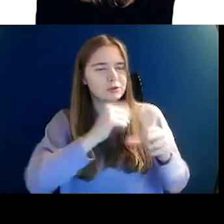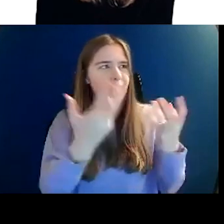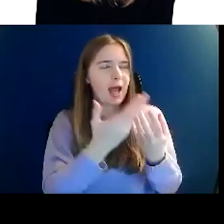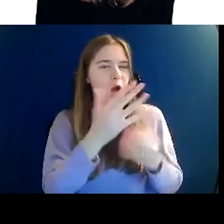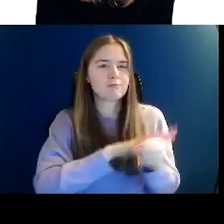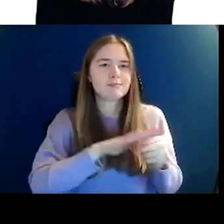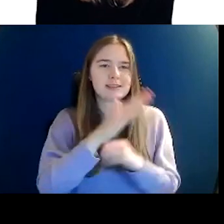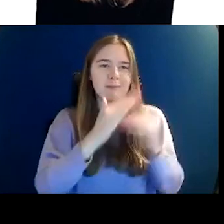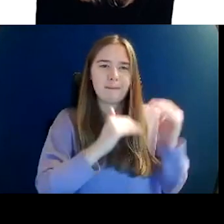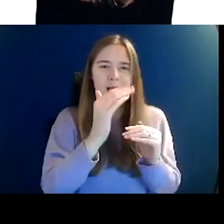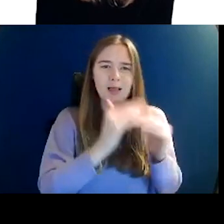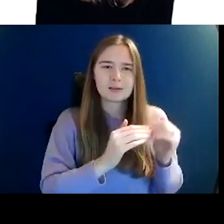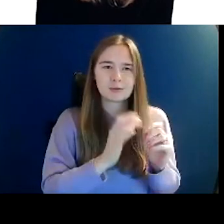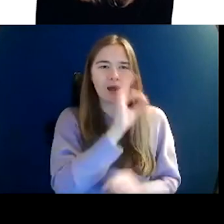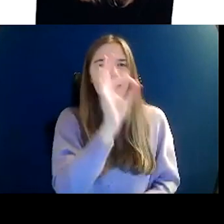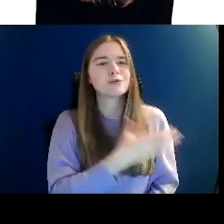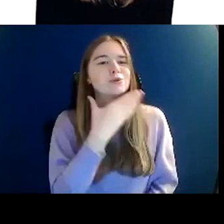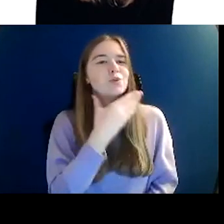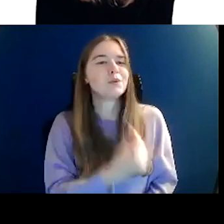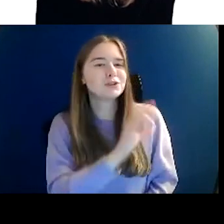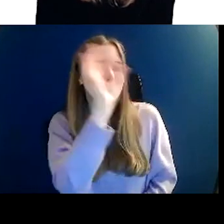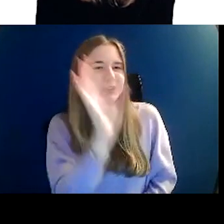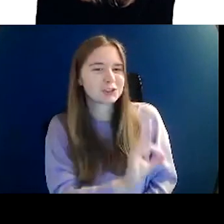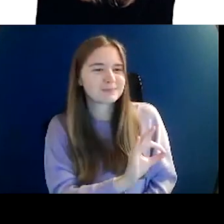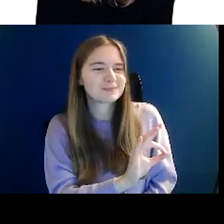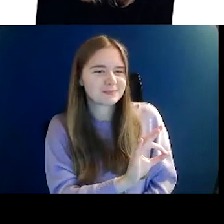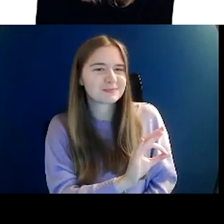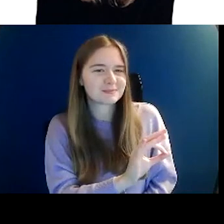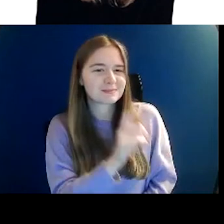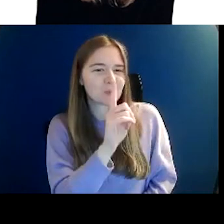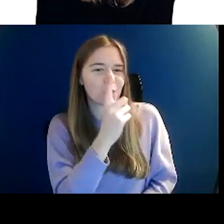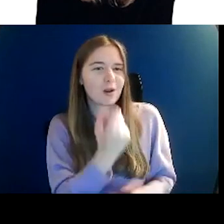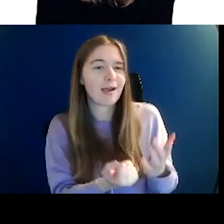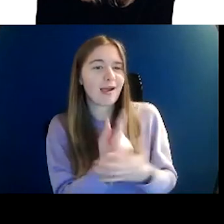I'm gonna ask you the wish question. What do you think might help to change the direction of that?